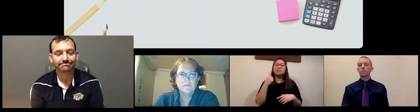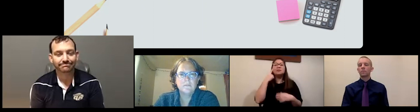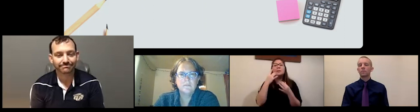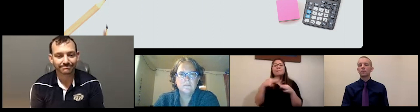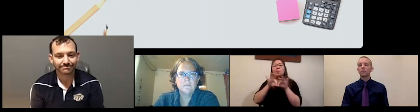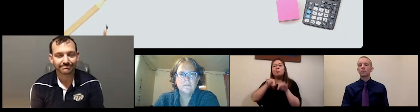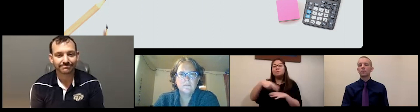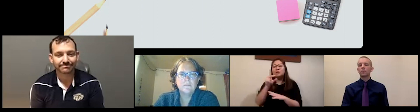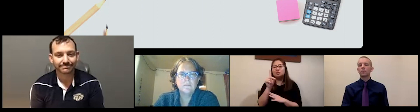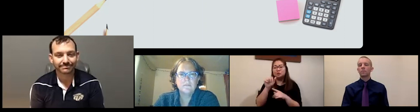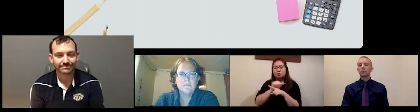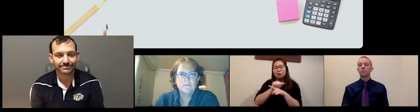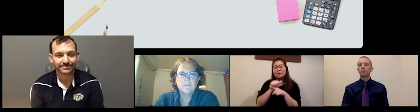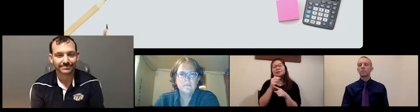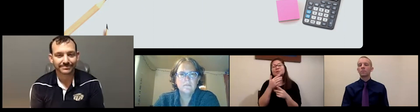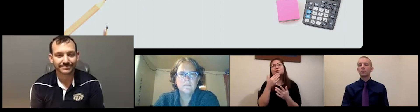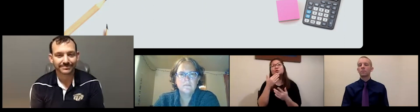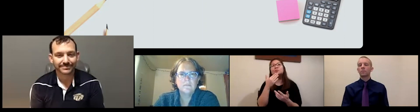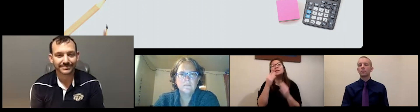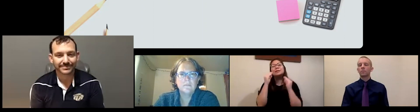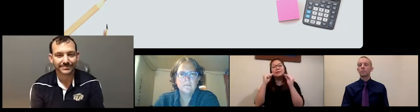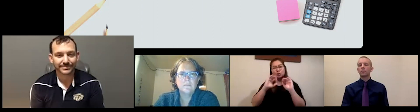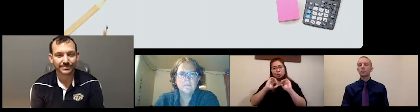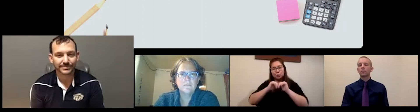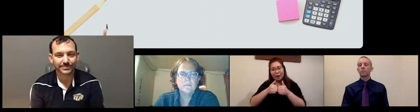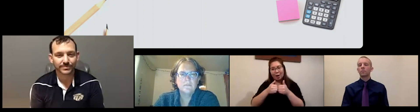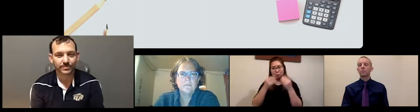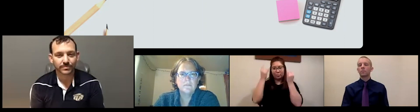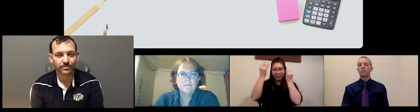I think what’s important about PhD training is that it teaches you how to think,